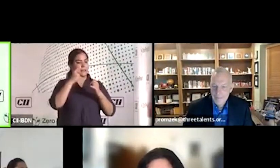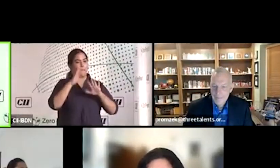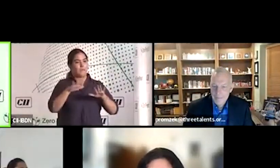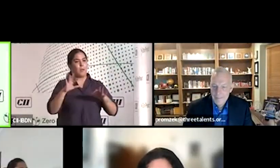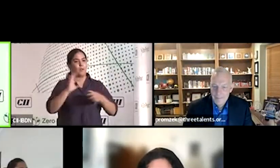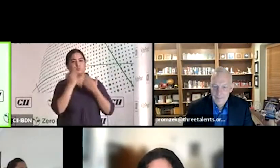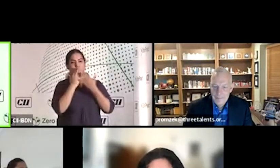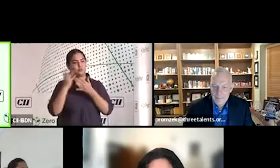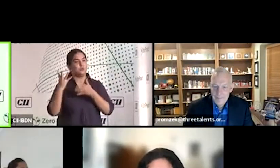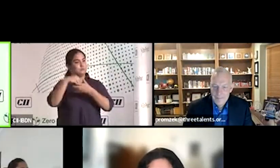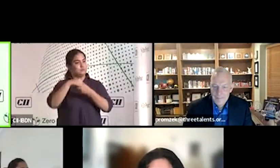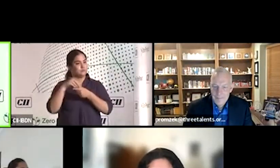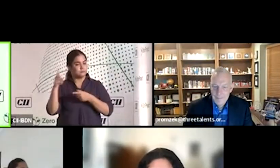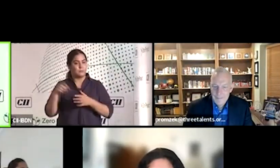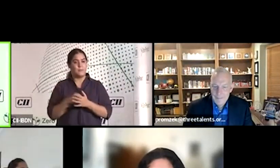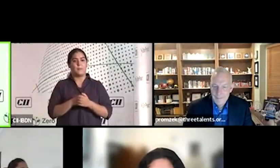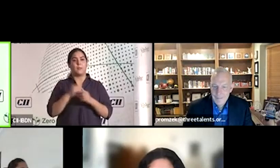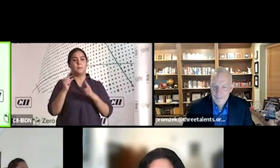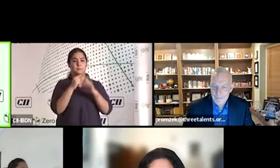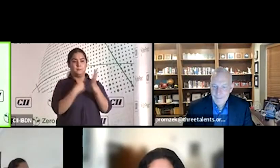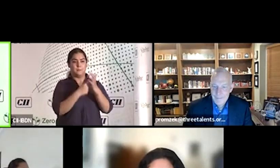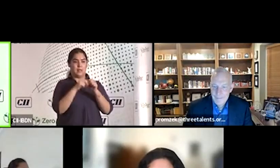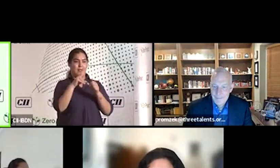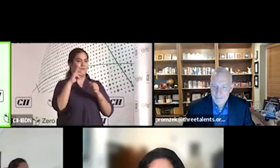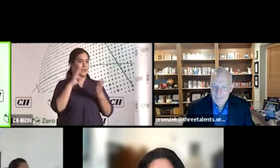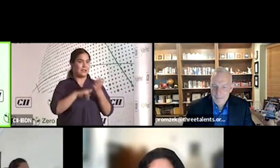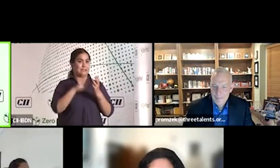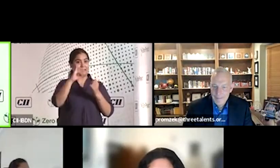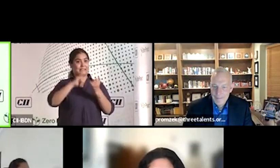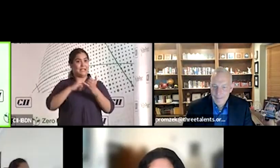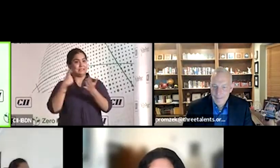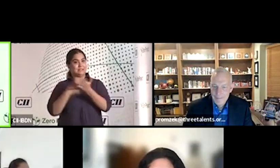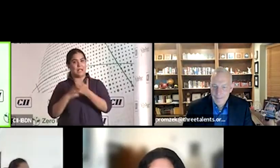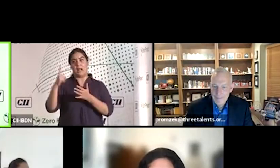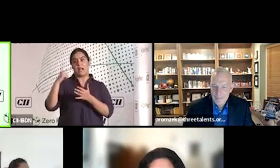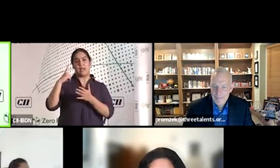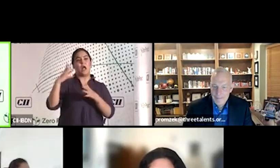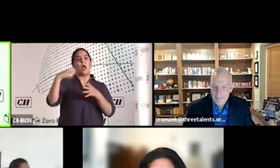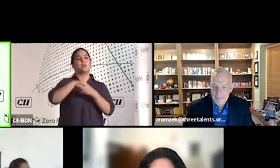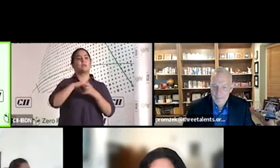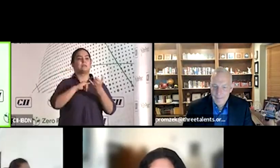Mr. Praveen Cohen, CSR and Sustainability leader SPARC Minda Mr.